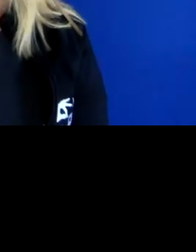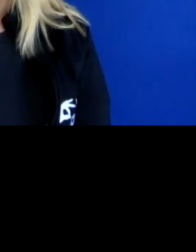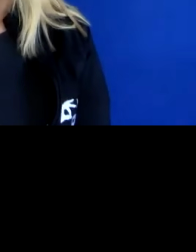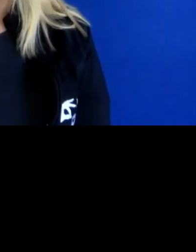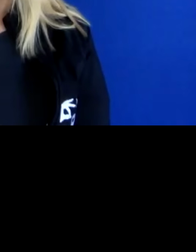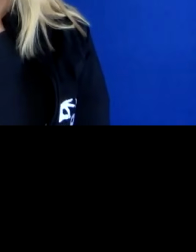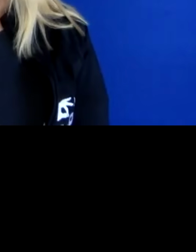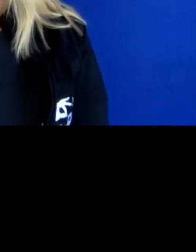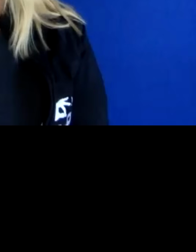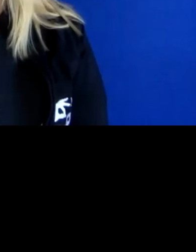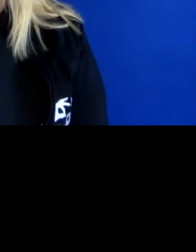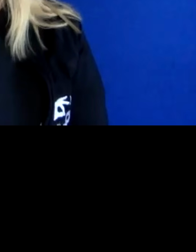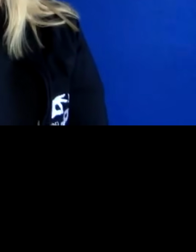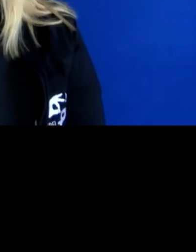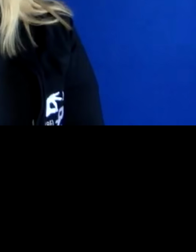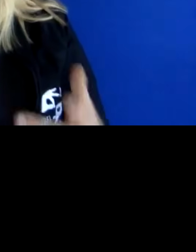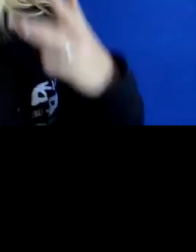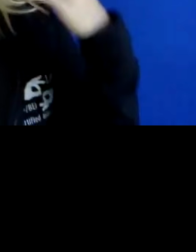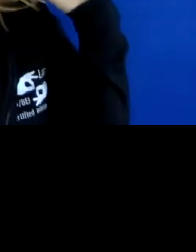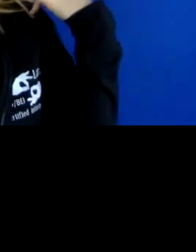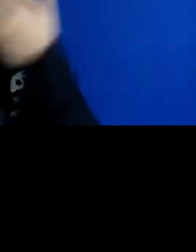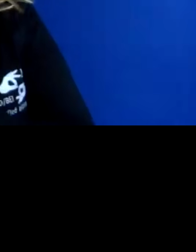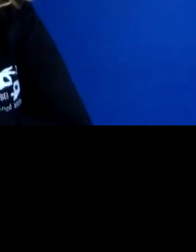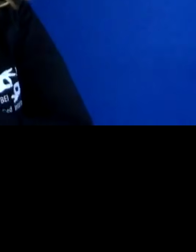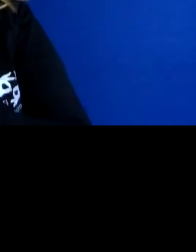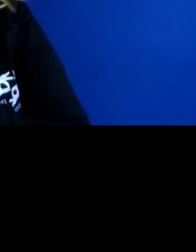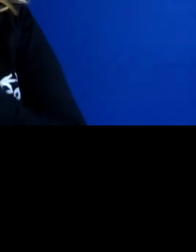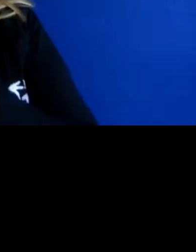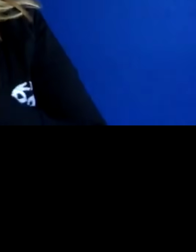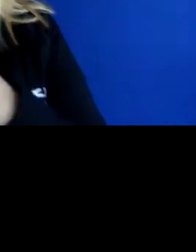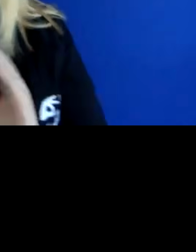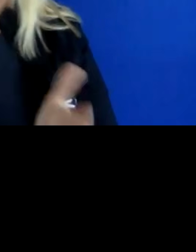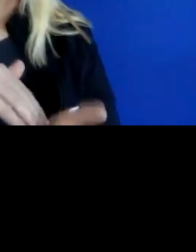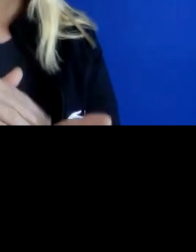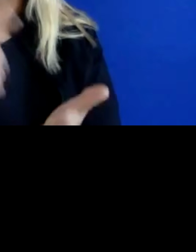but she was doing it and we were talking about it and I know she told me it's really hard because sometimes it didn't get it right